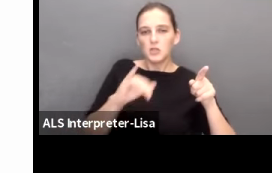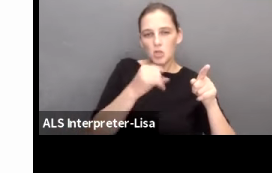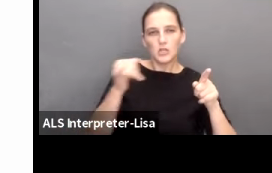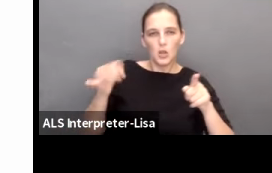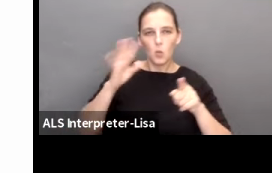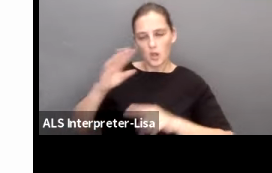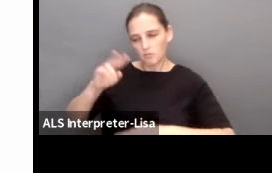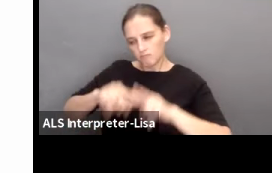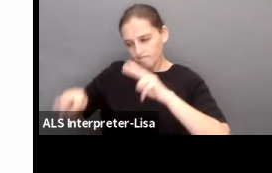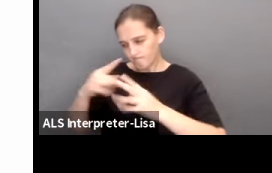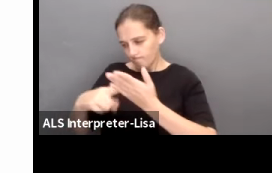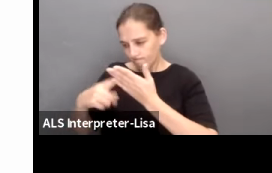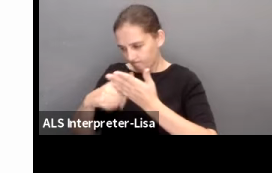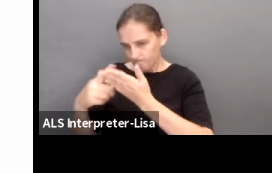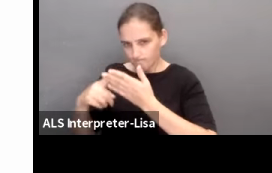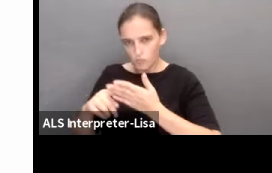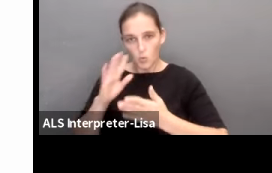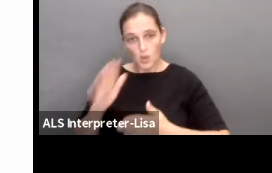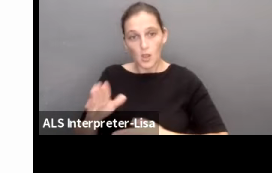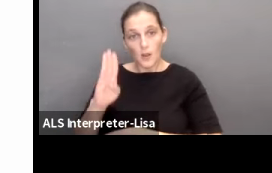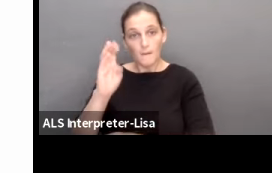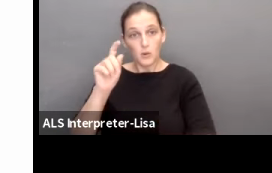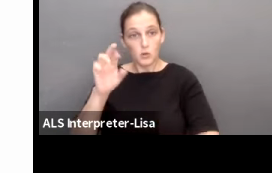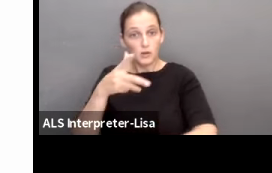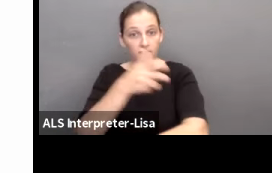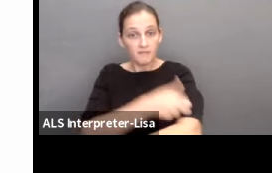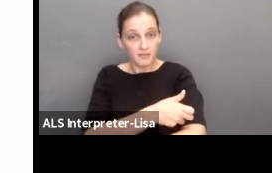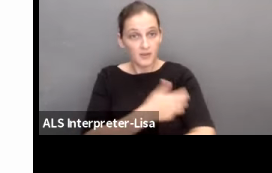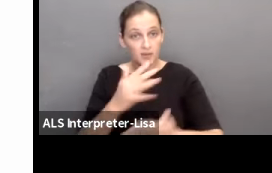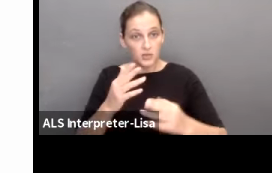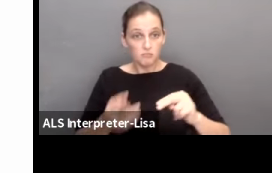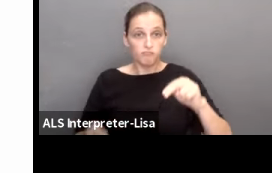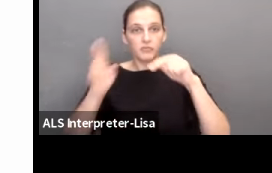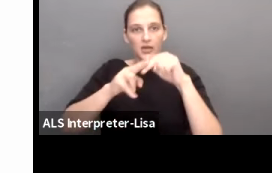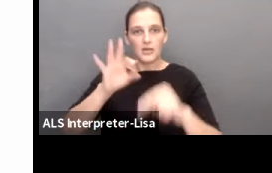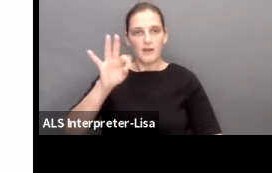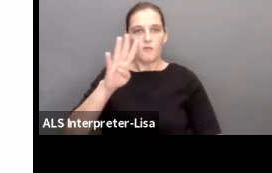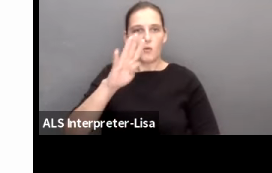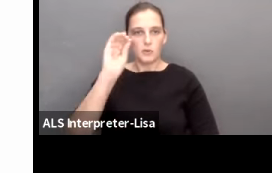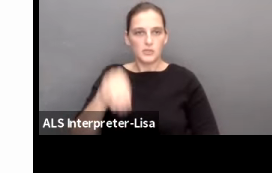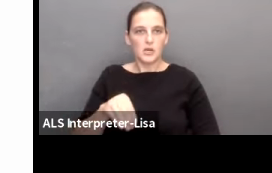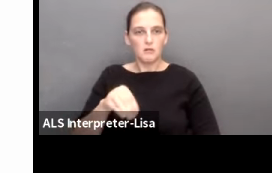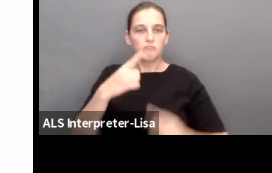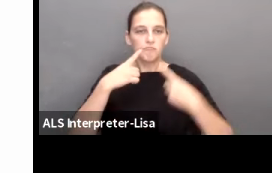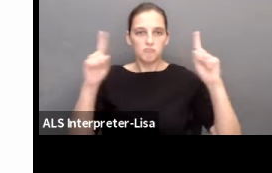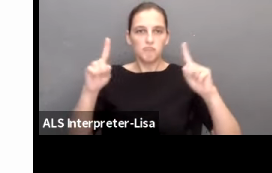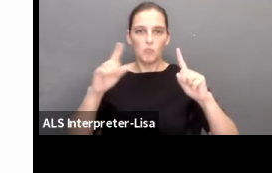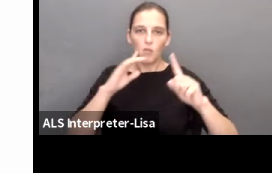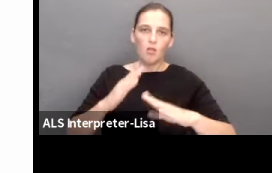said that after the booster shot it's 94% effective against preventing symptomatic disease.